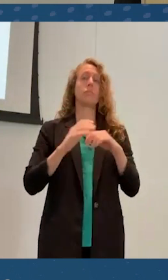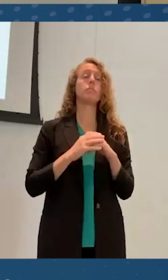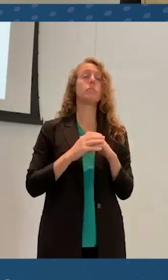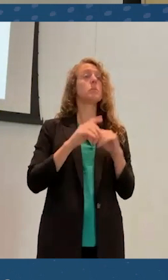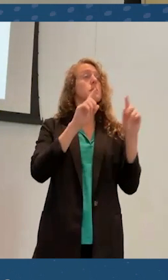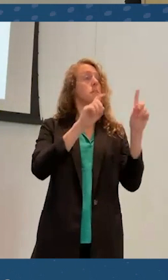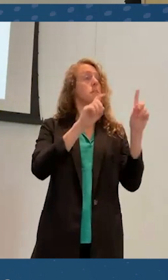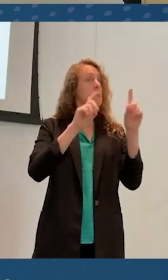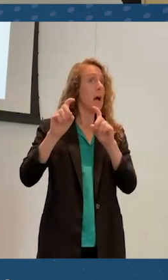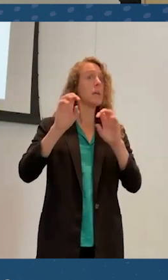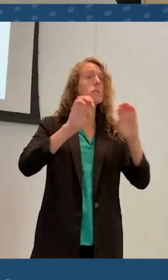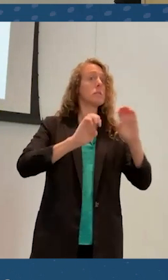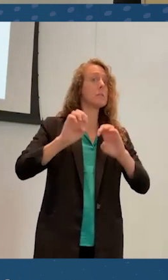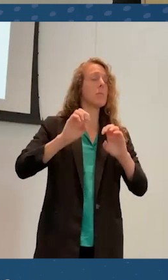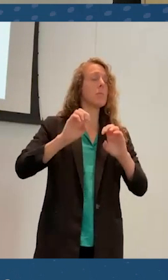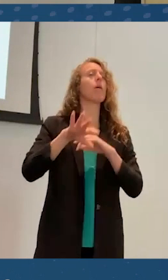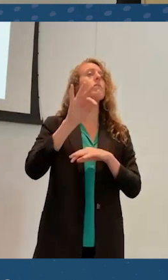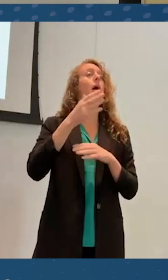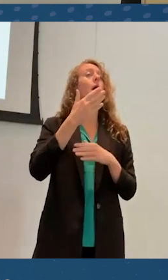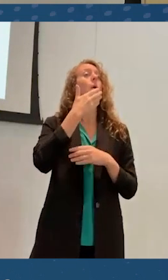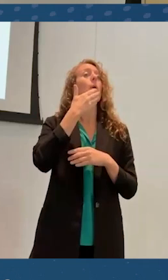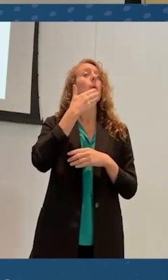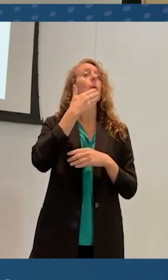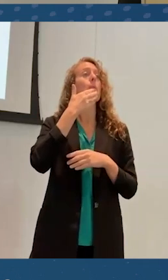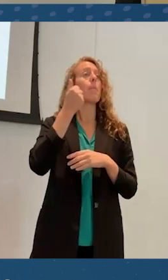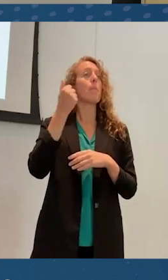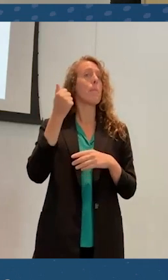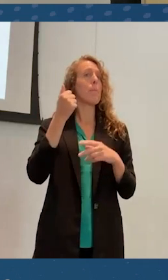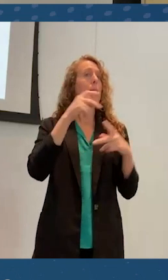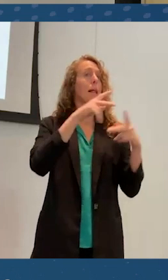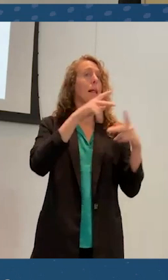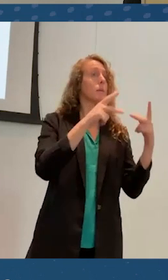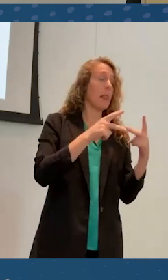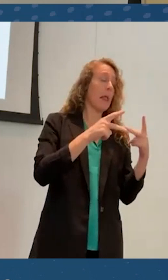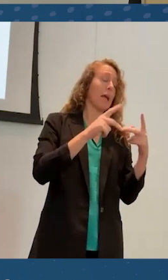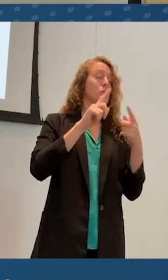was that the best place to place subtitles